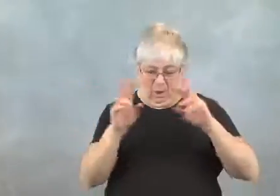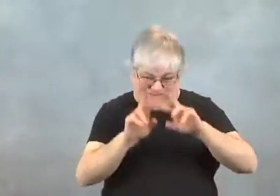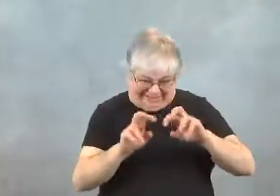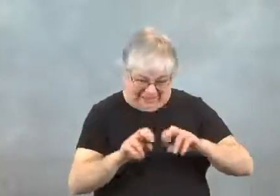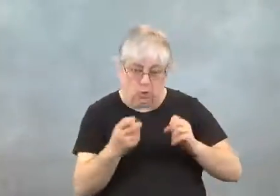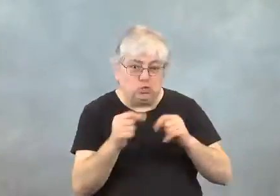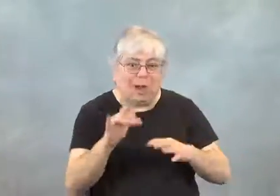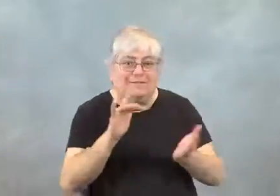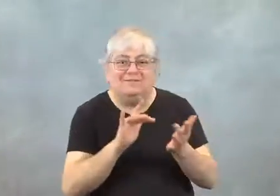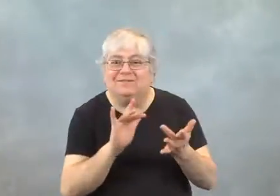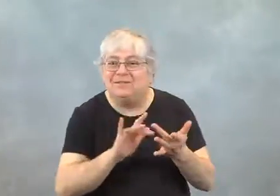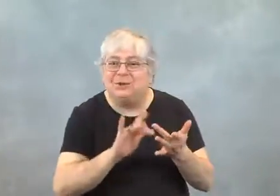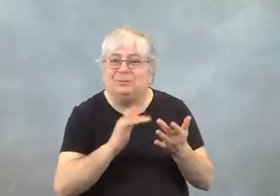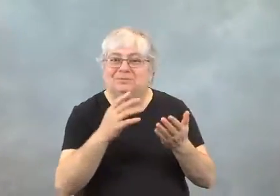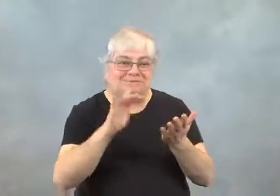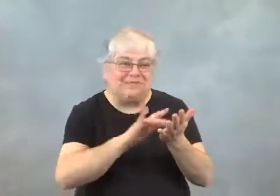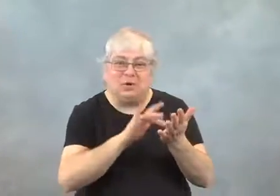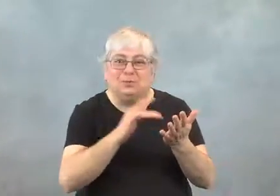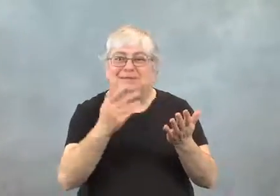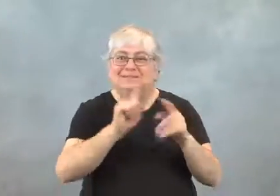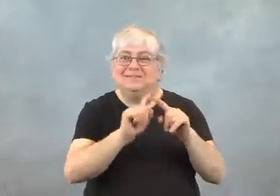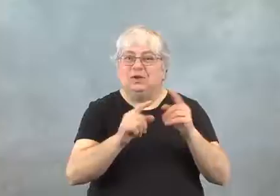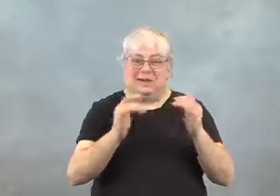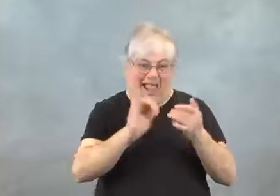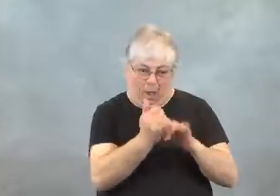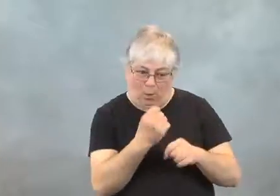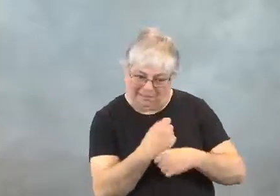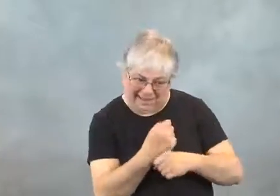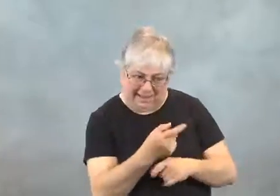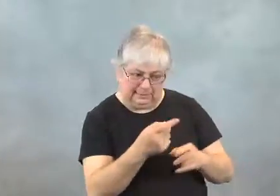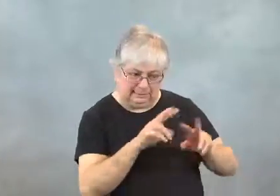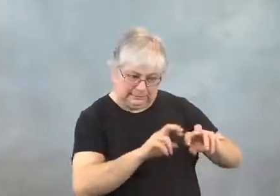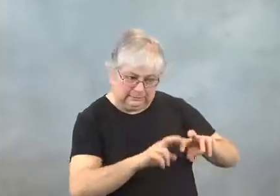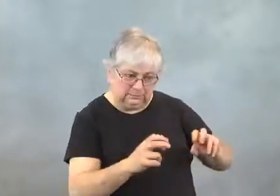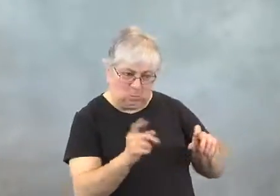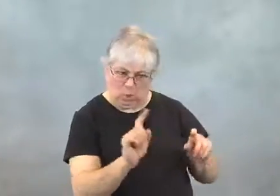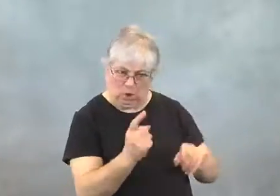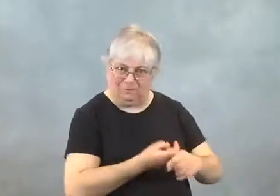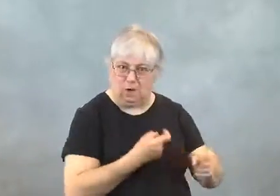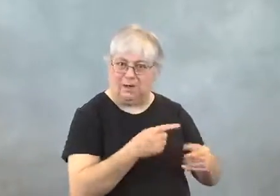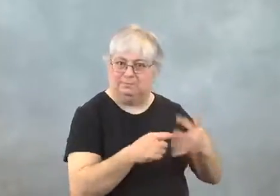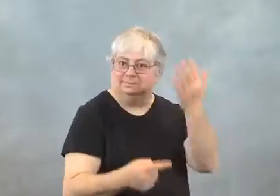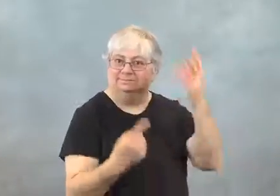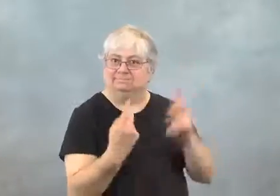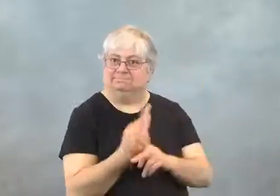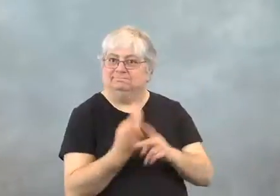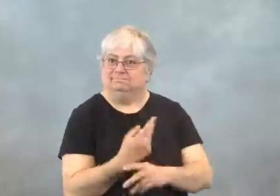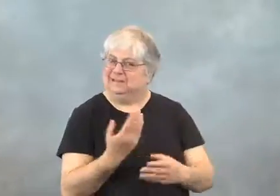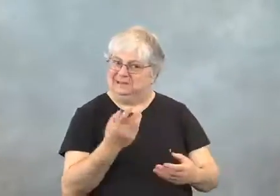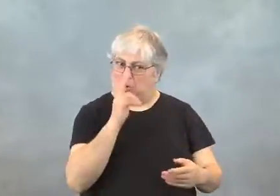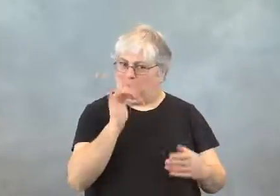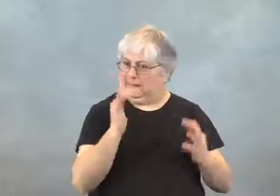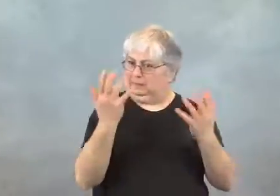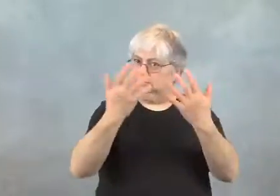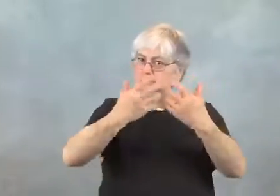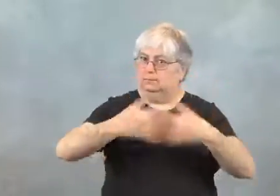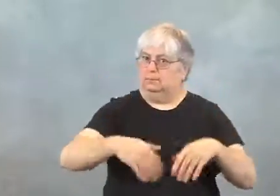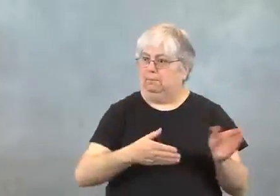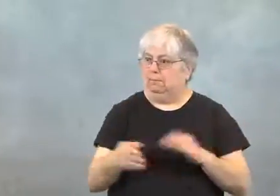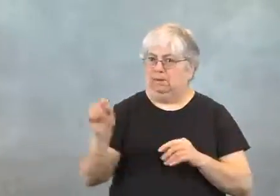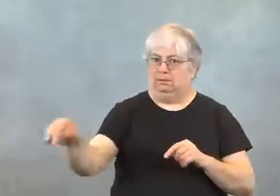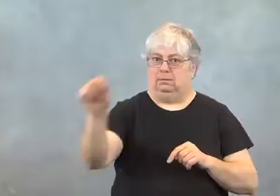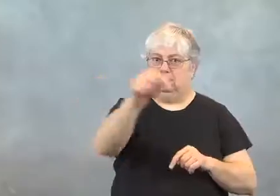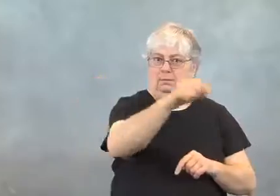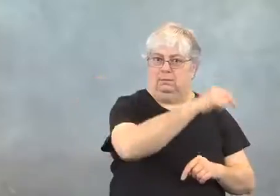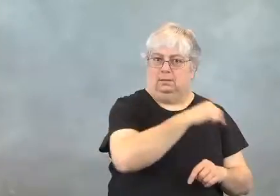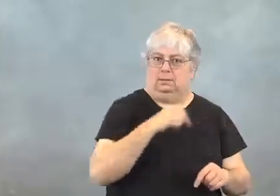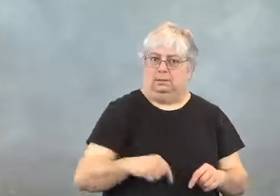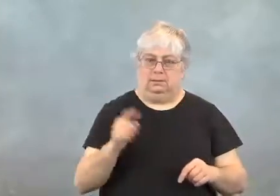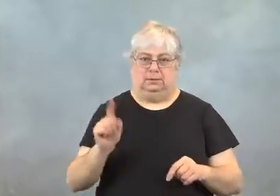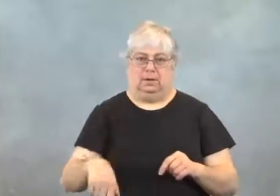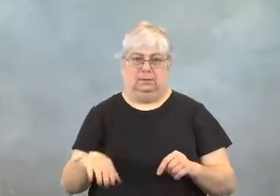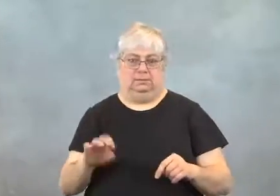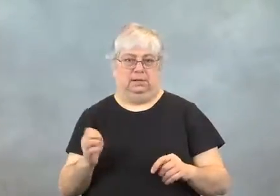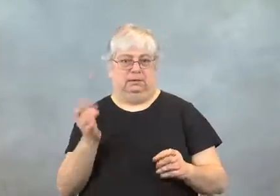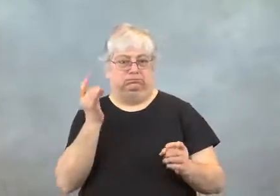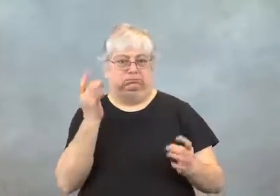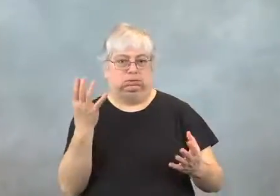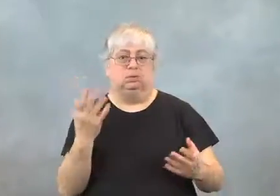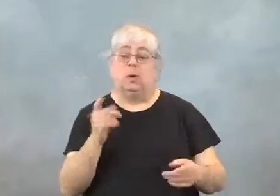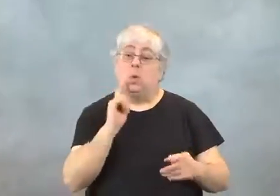Those bombs are being checked for fingerprints, how they were made,